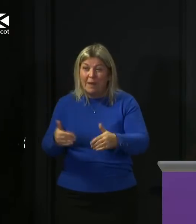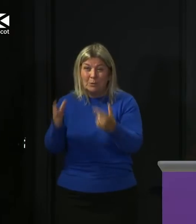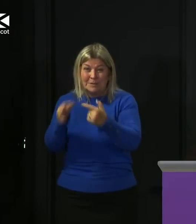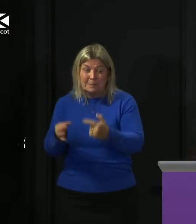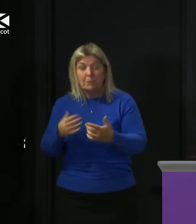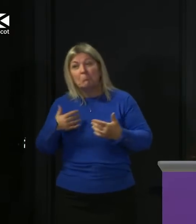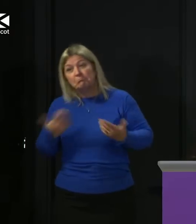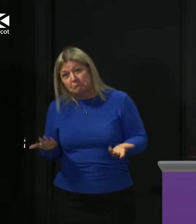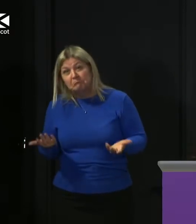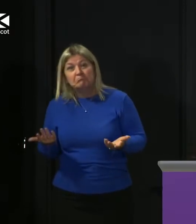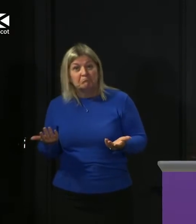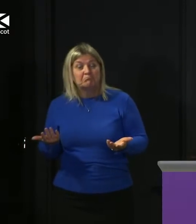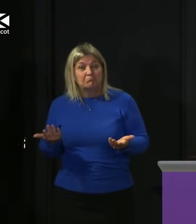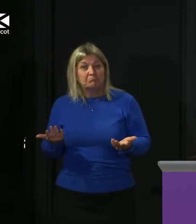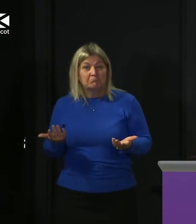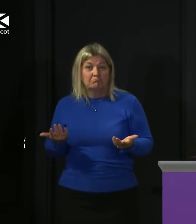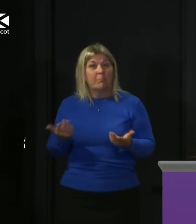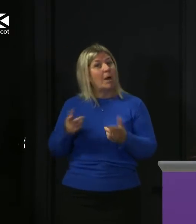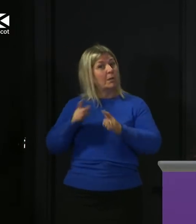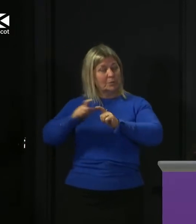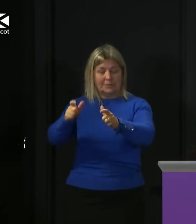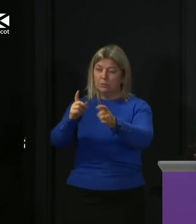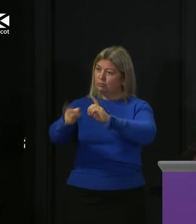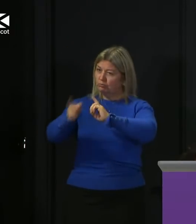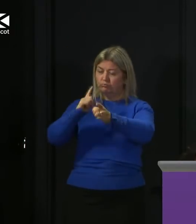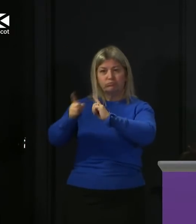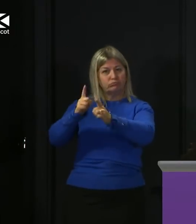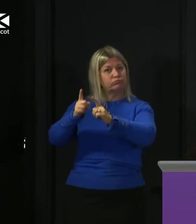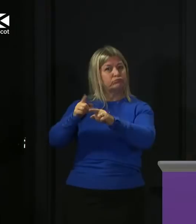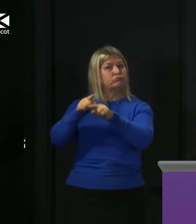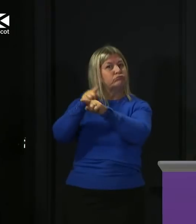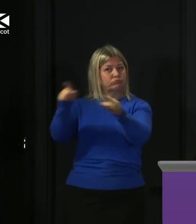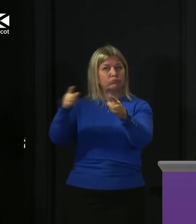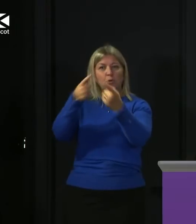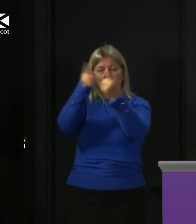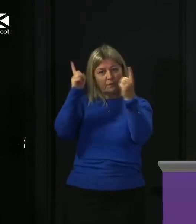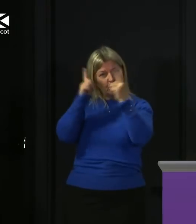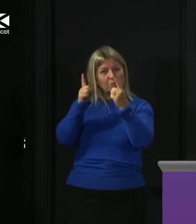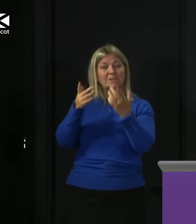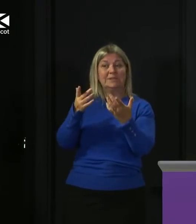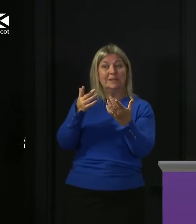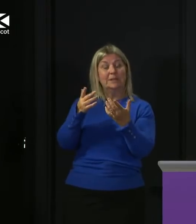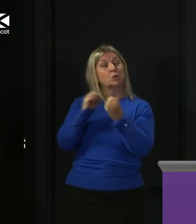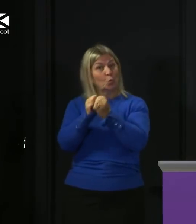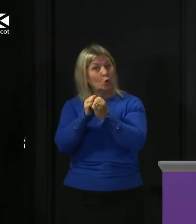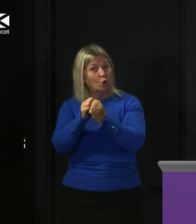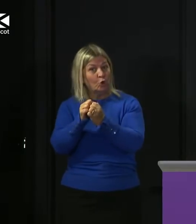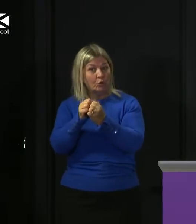whether there is a role for surveillance testing in addition to the substantial amount of testing